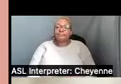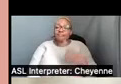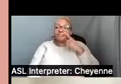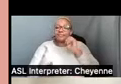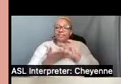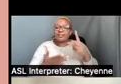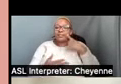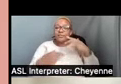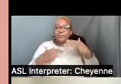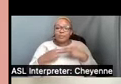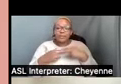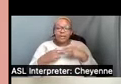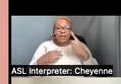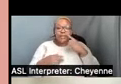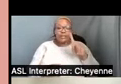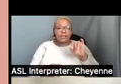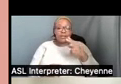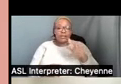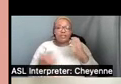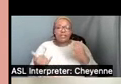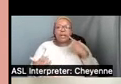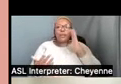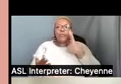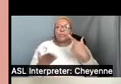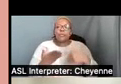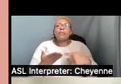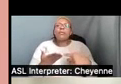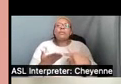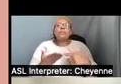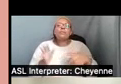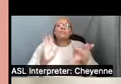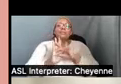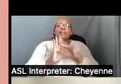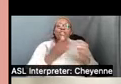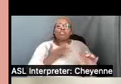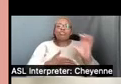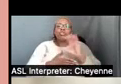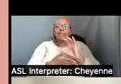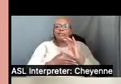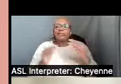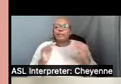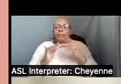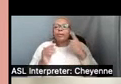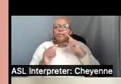I think Keisha is just going to discuss selection criteria.